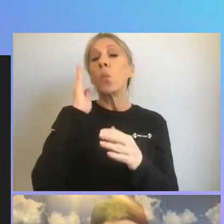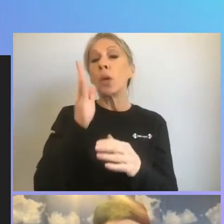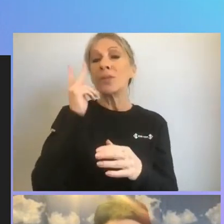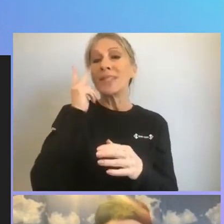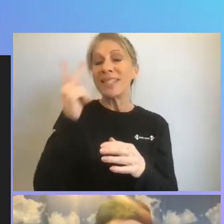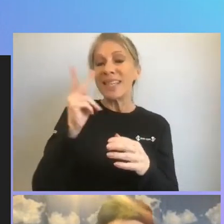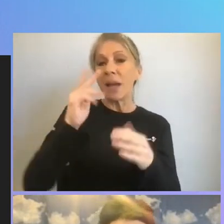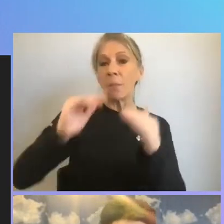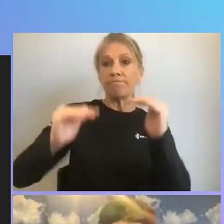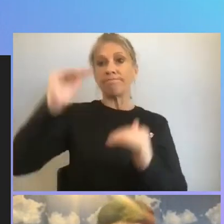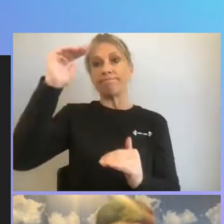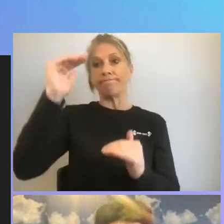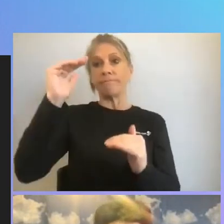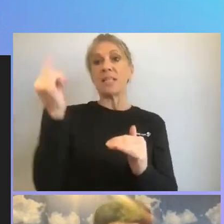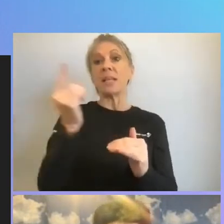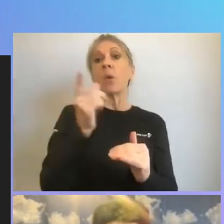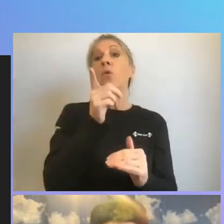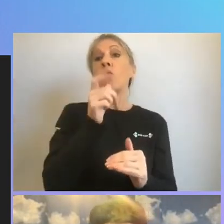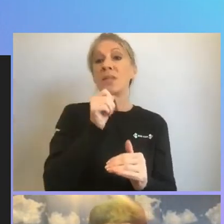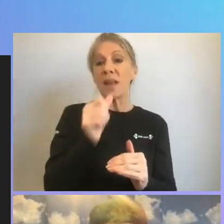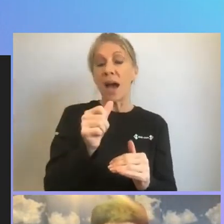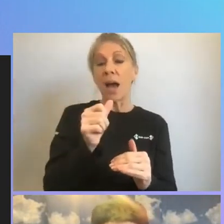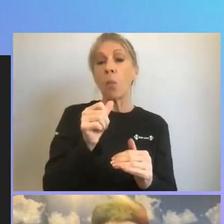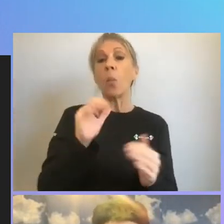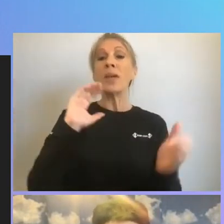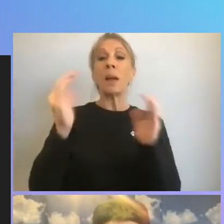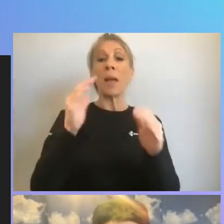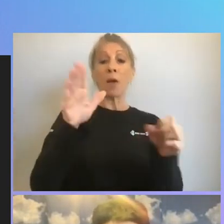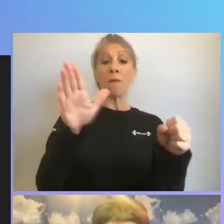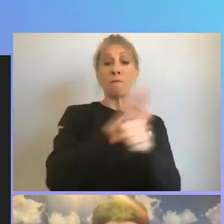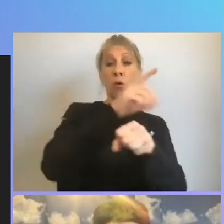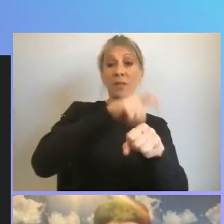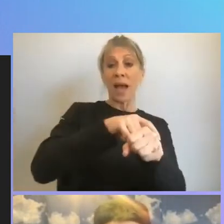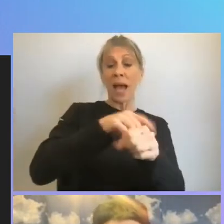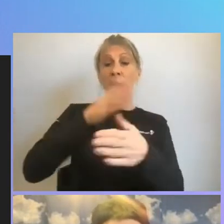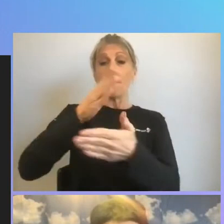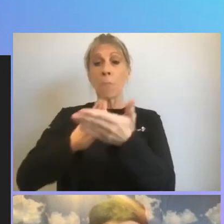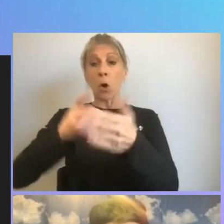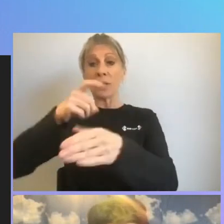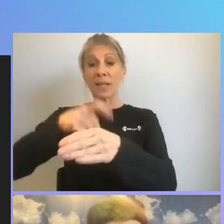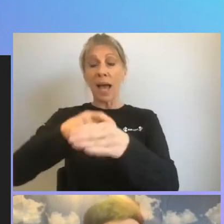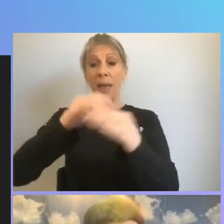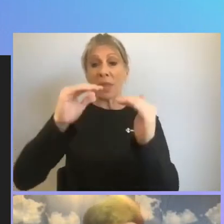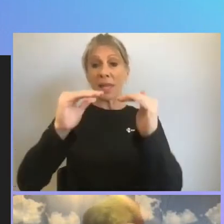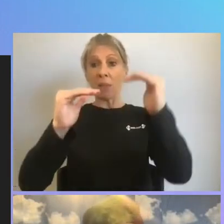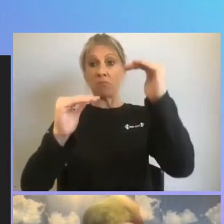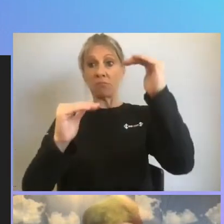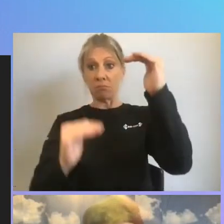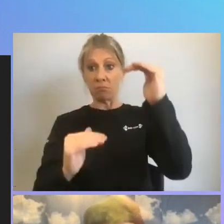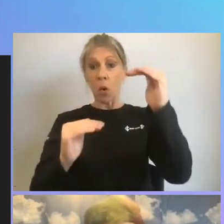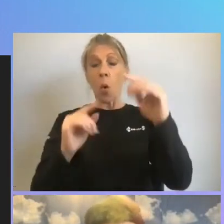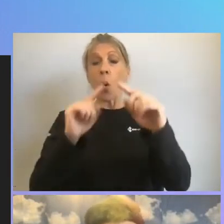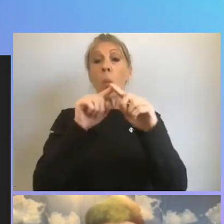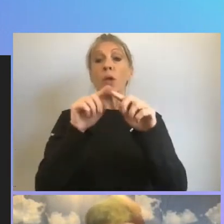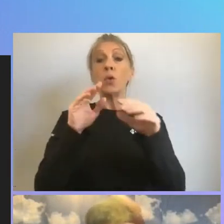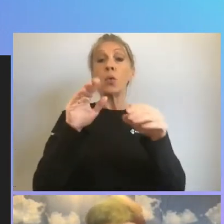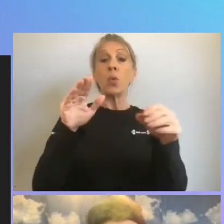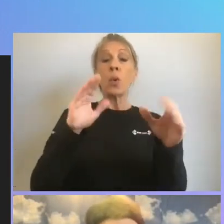And then when we compare full time and part time, the gap is increases. When you compare full